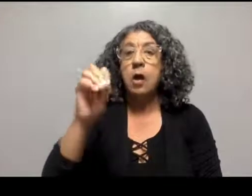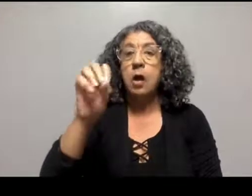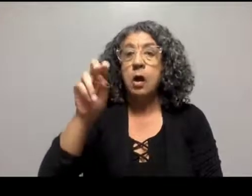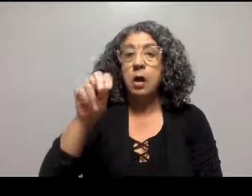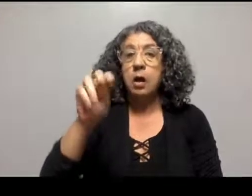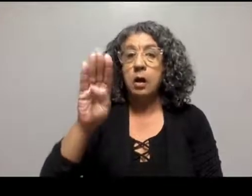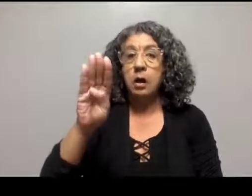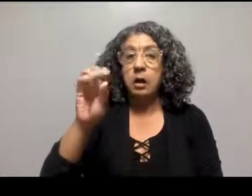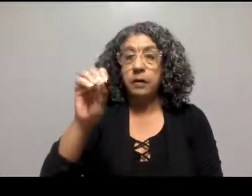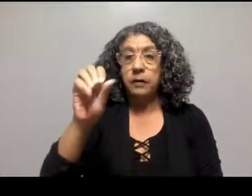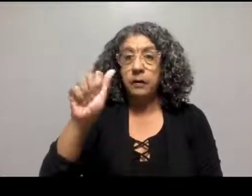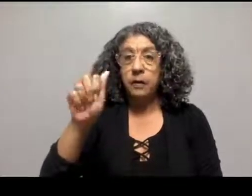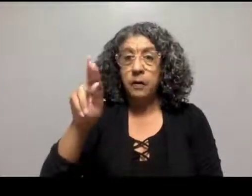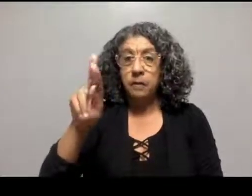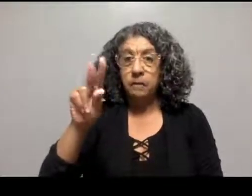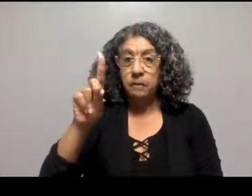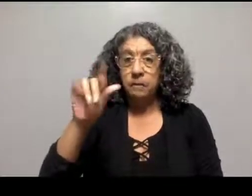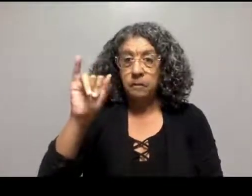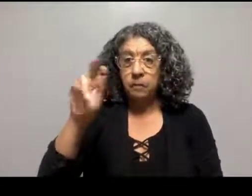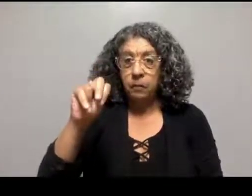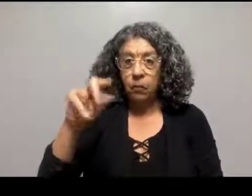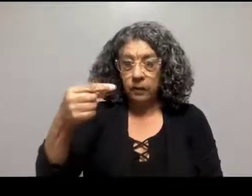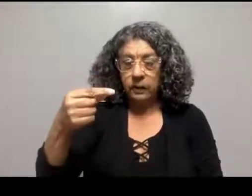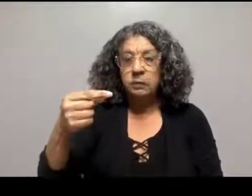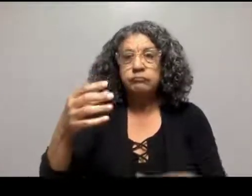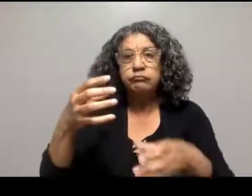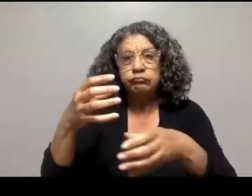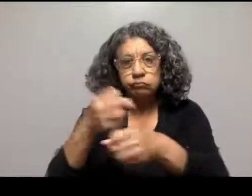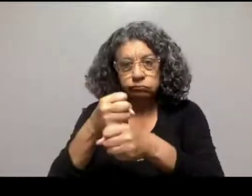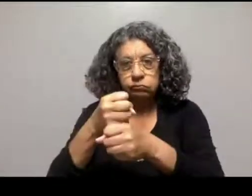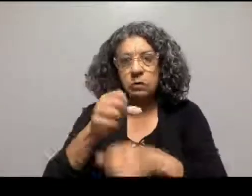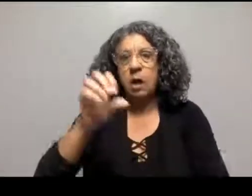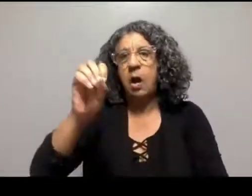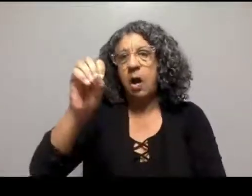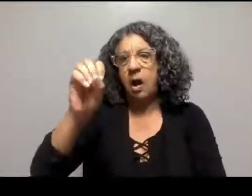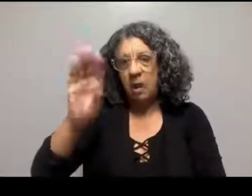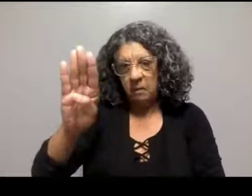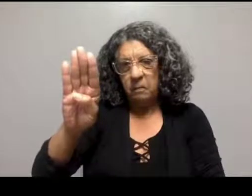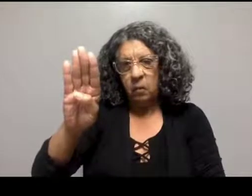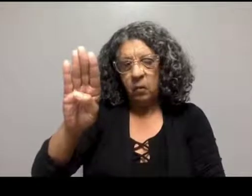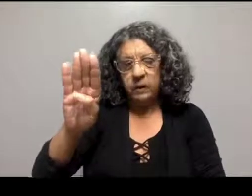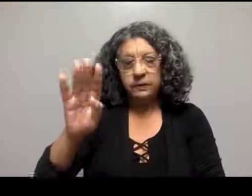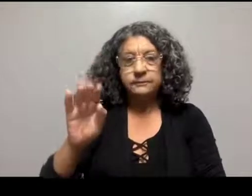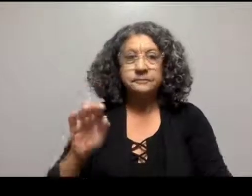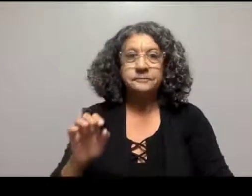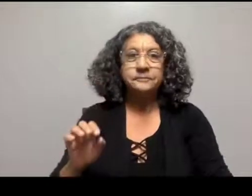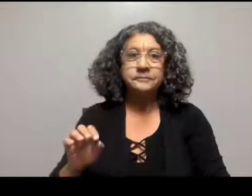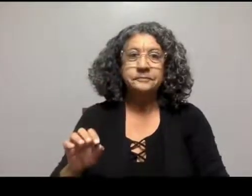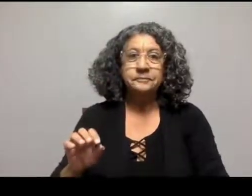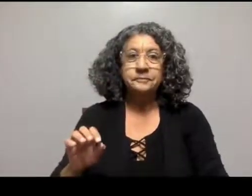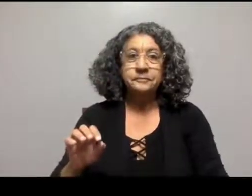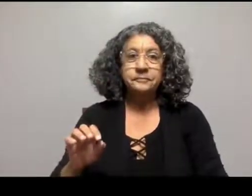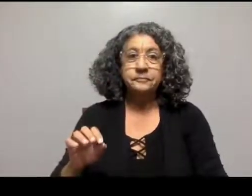and onboarding, going to summarize the word onboarding by using the sign "OB".